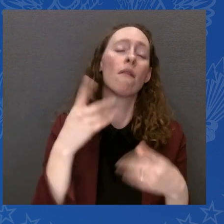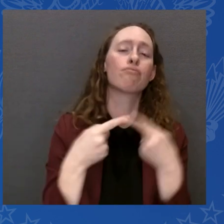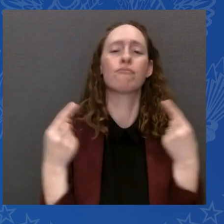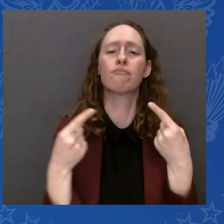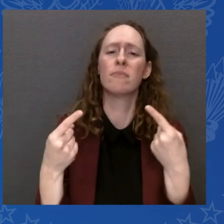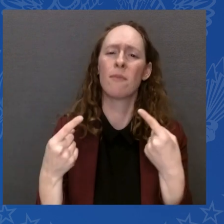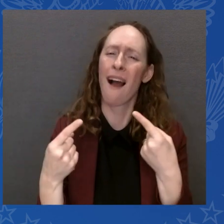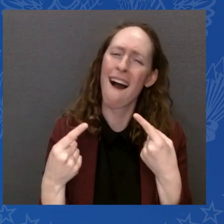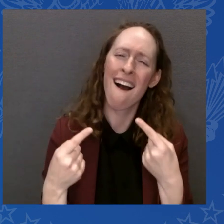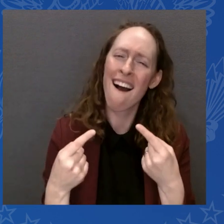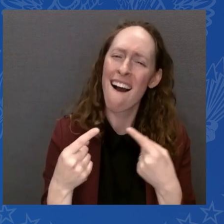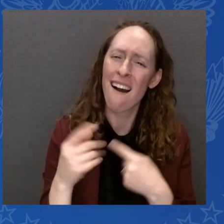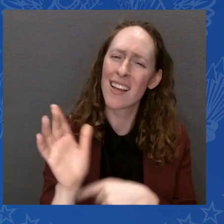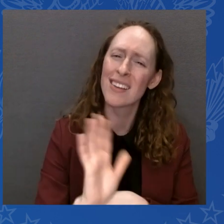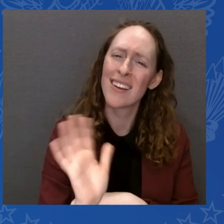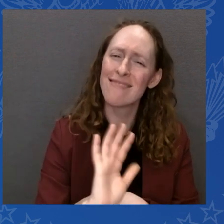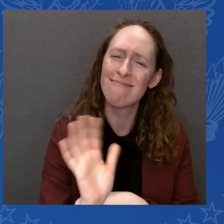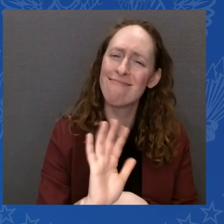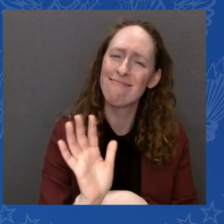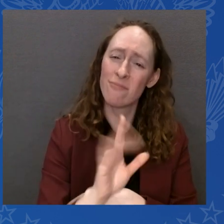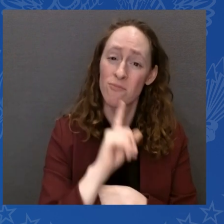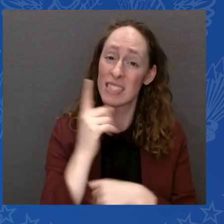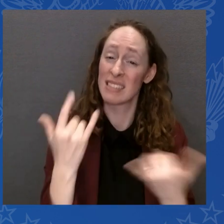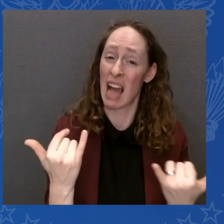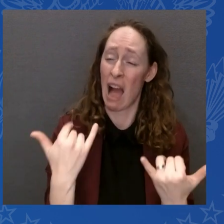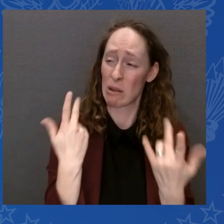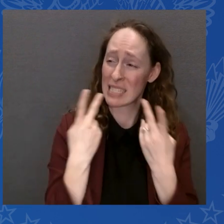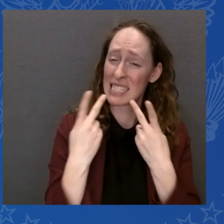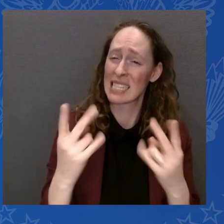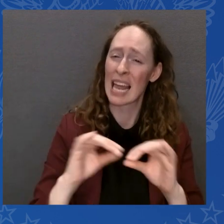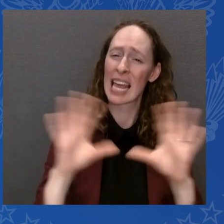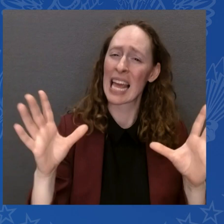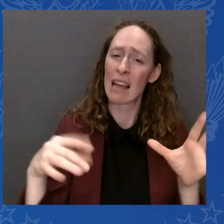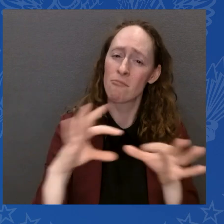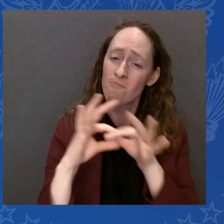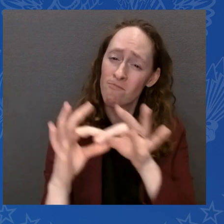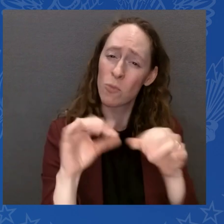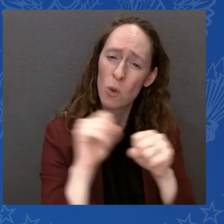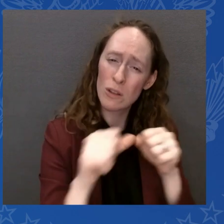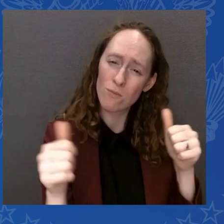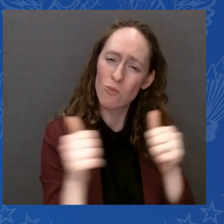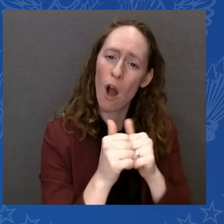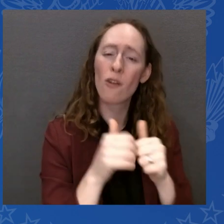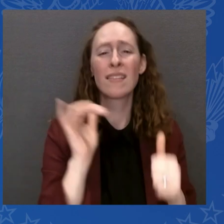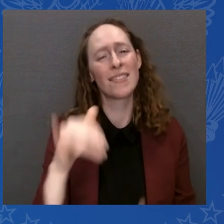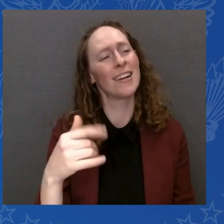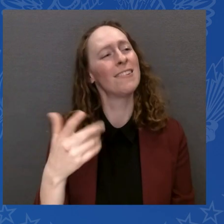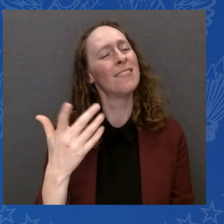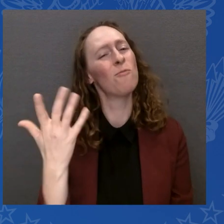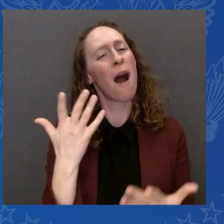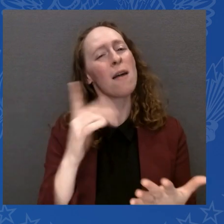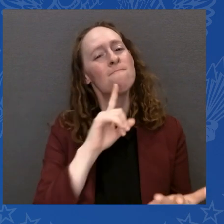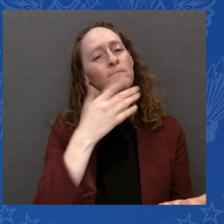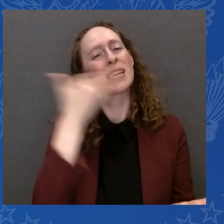I think of who we are in America, as represented in the person that I'm honored to welcome to his podium.